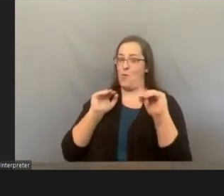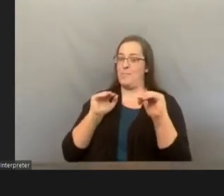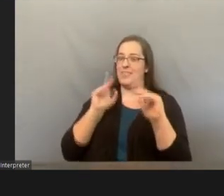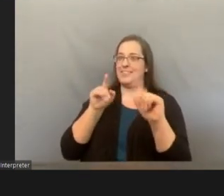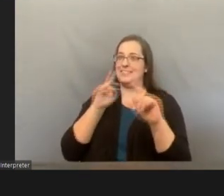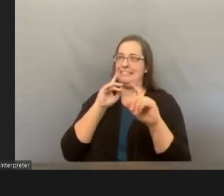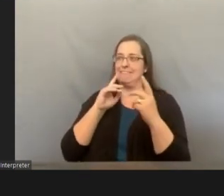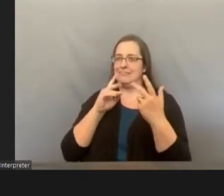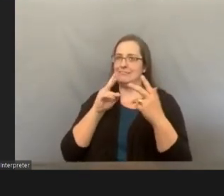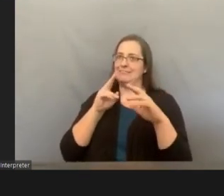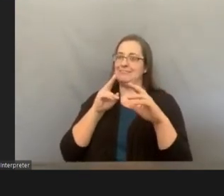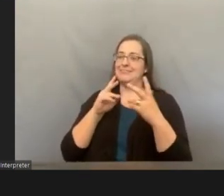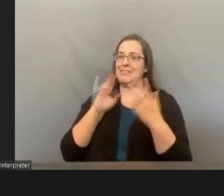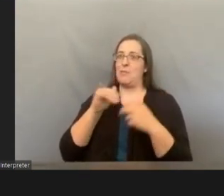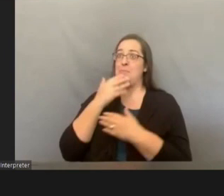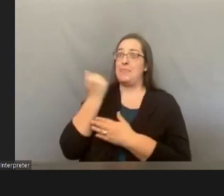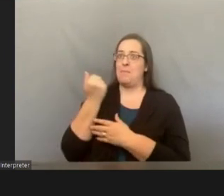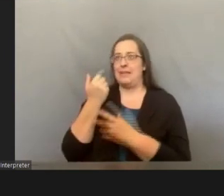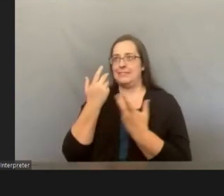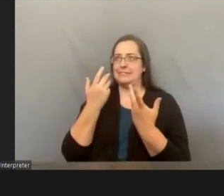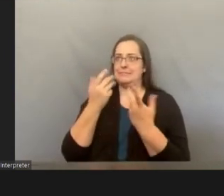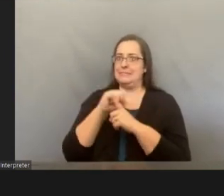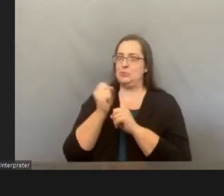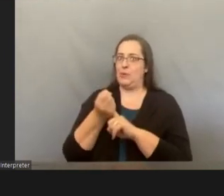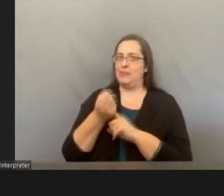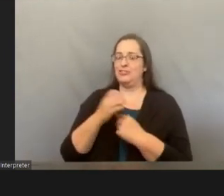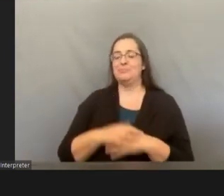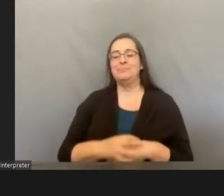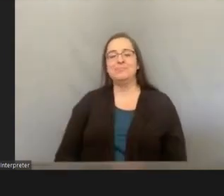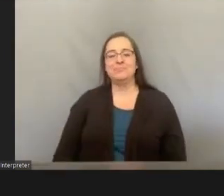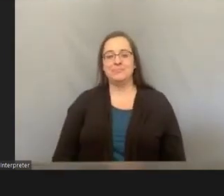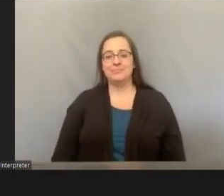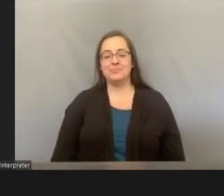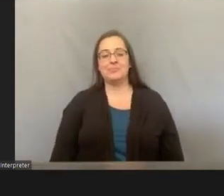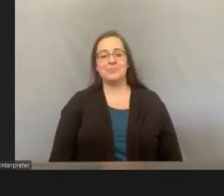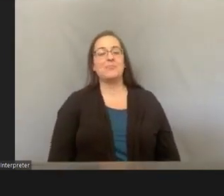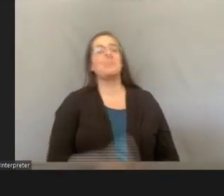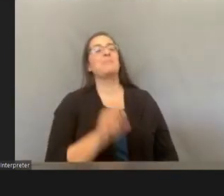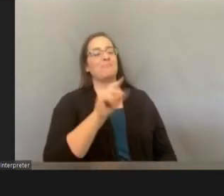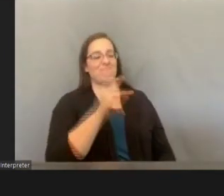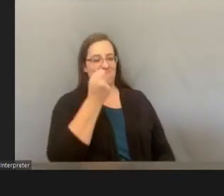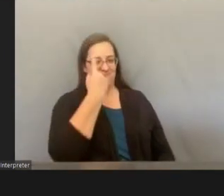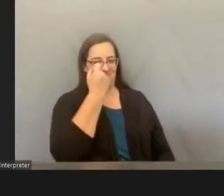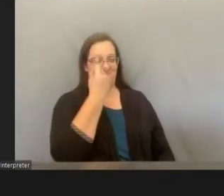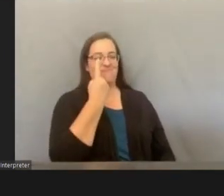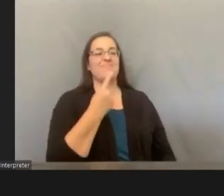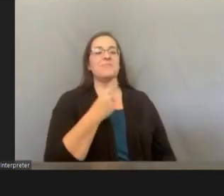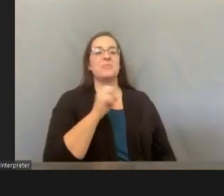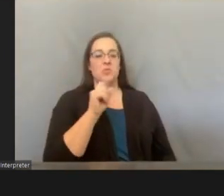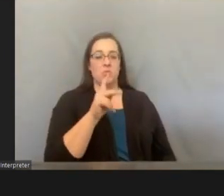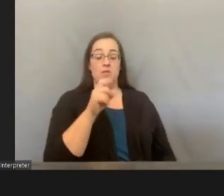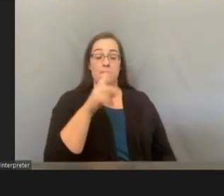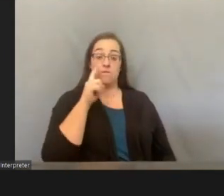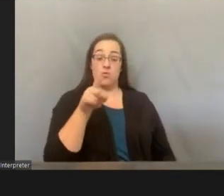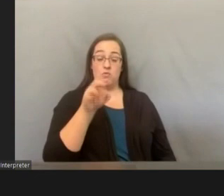AND MORE OFTEN WE WILL HOPEFULLY BE ON THE BACKSIDE OF THE PEAK. THAT WILL BE THE BEST CASE